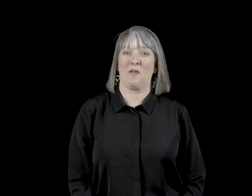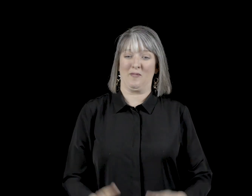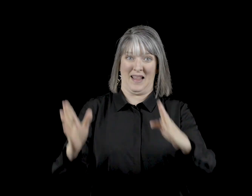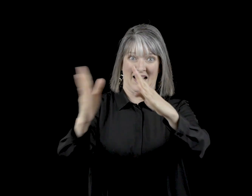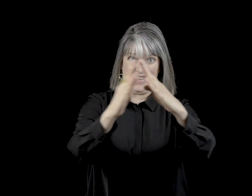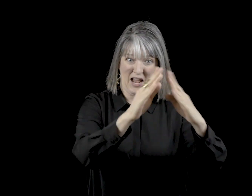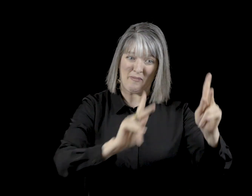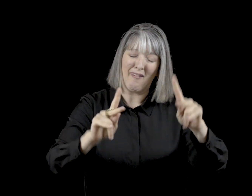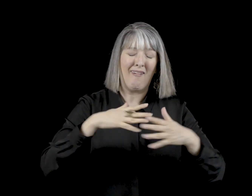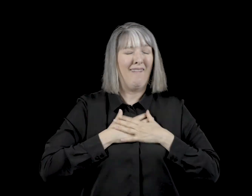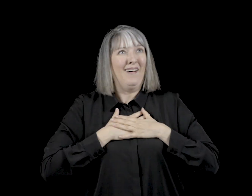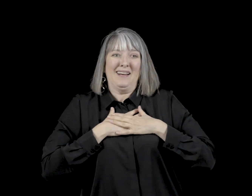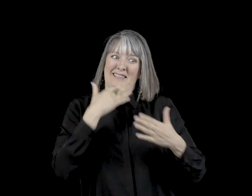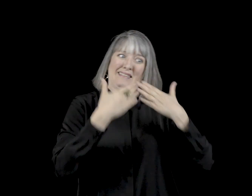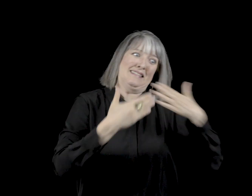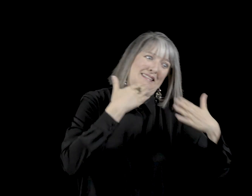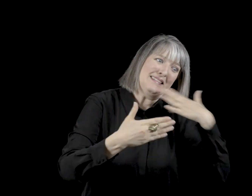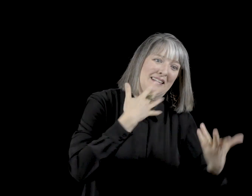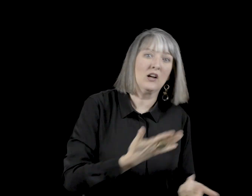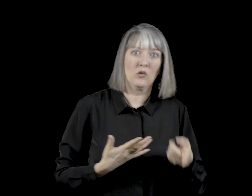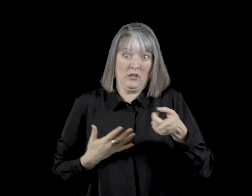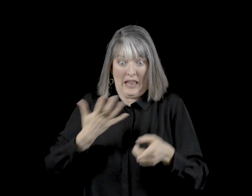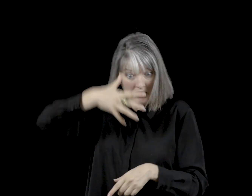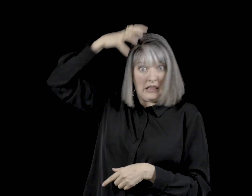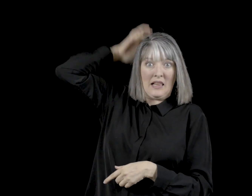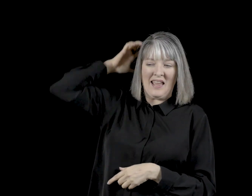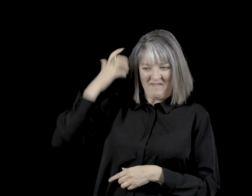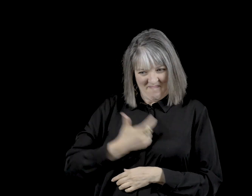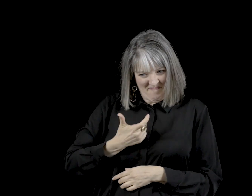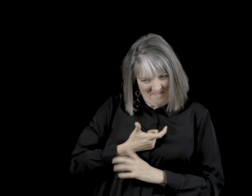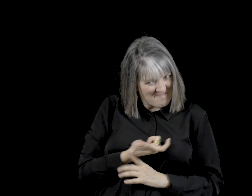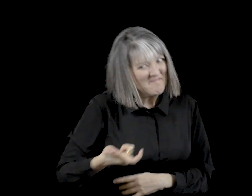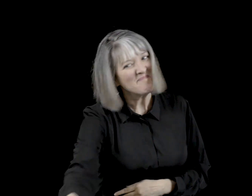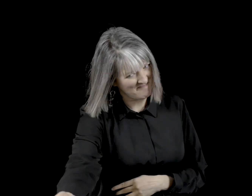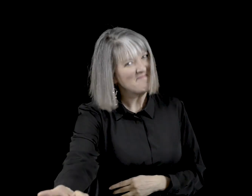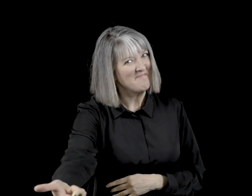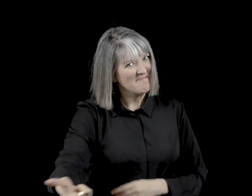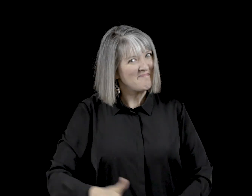The townspeople, to show their appreciation gave a medal to the lion.